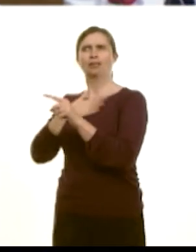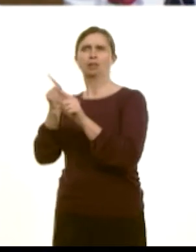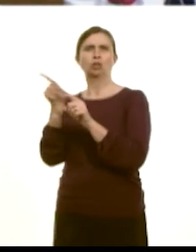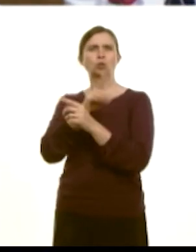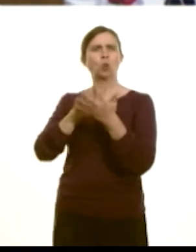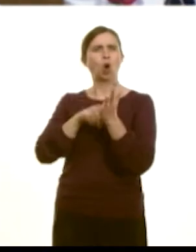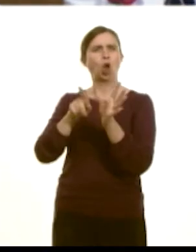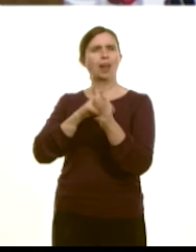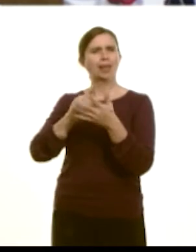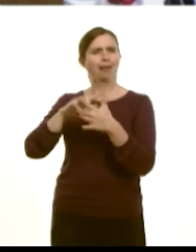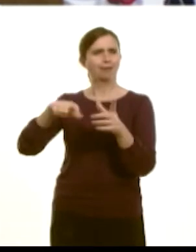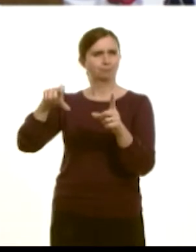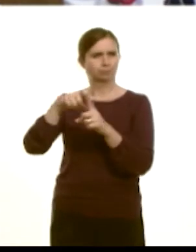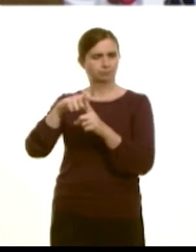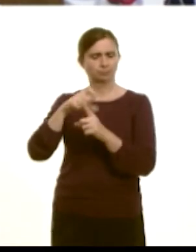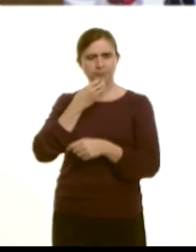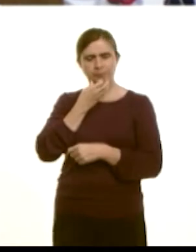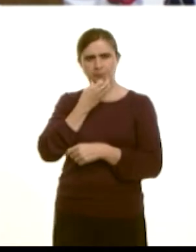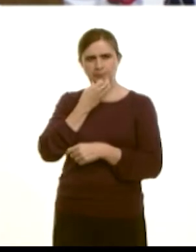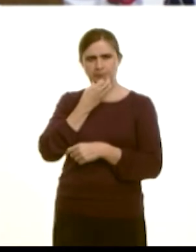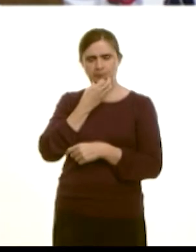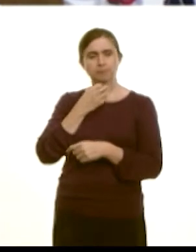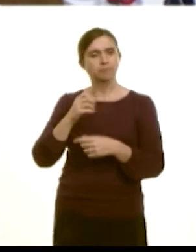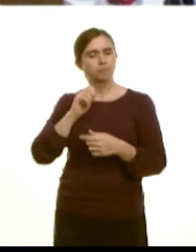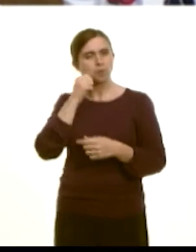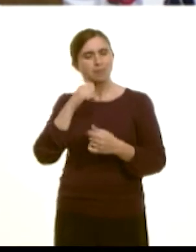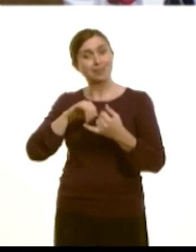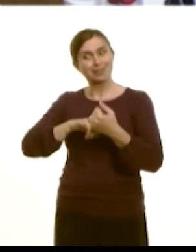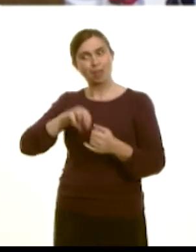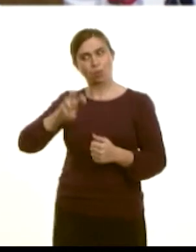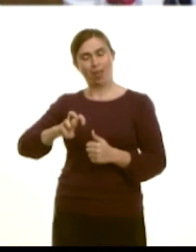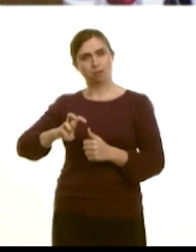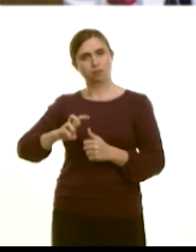It is true to say that it will be the south Wales line that will be electrified first,